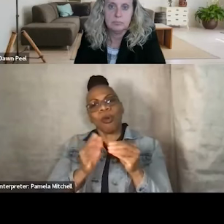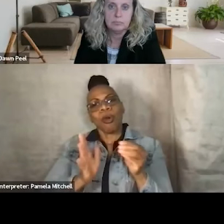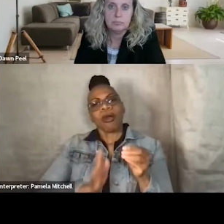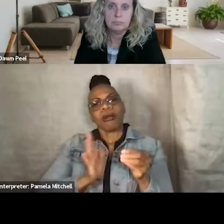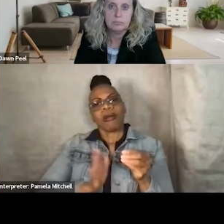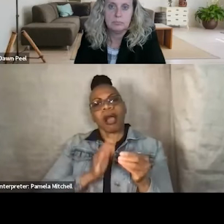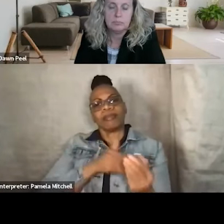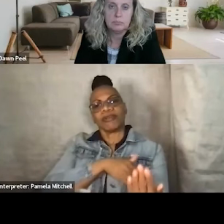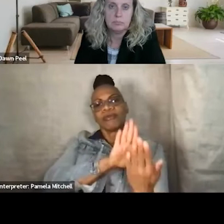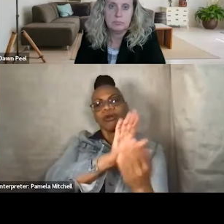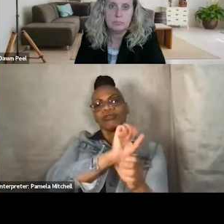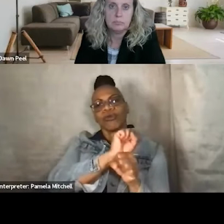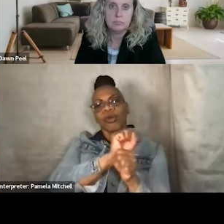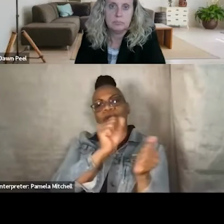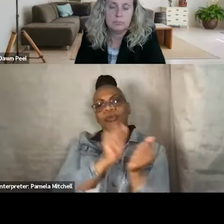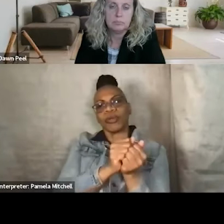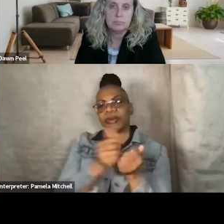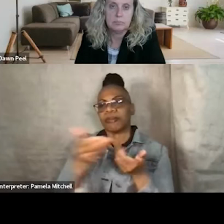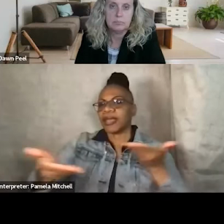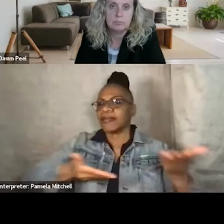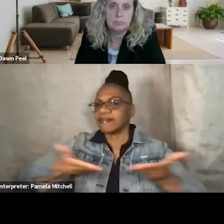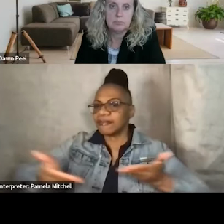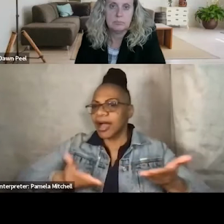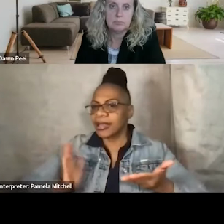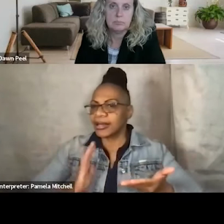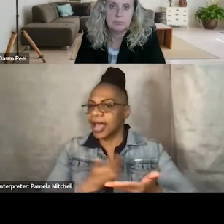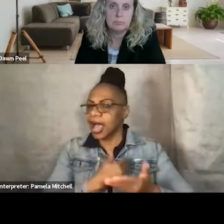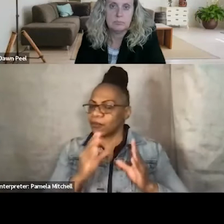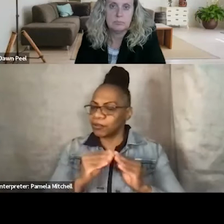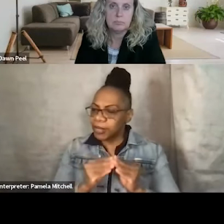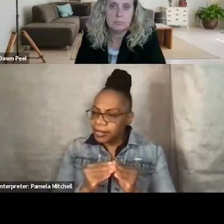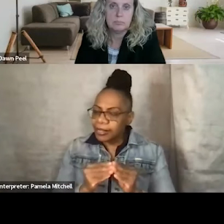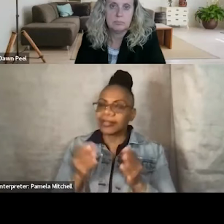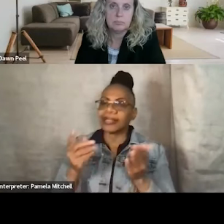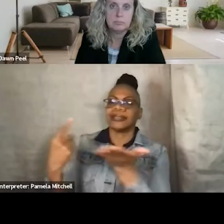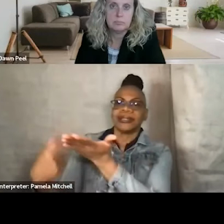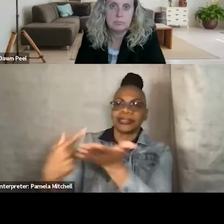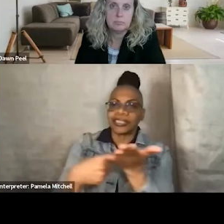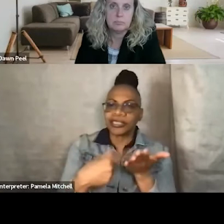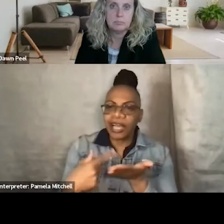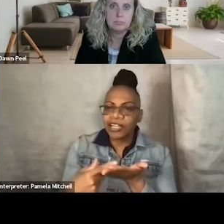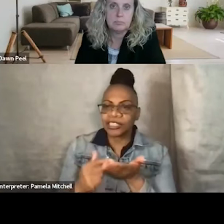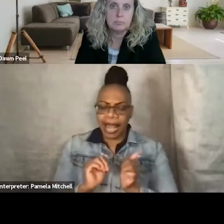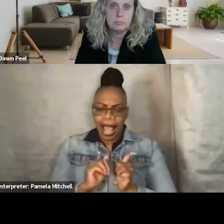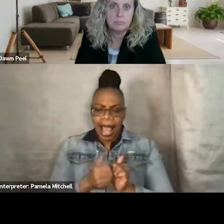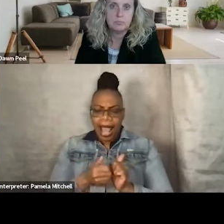inviting them to our steering committee meetings, having conversations about how we can work consistently